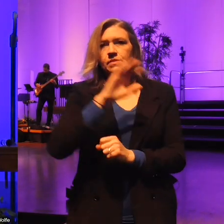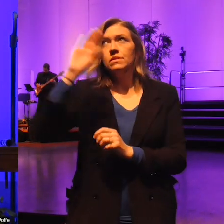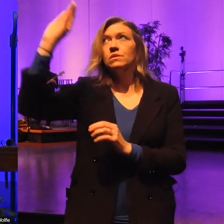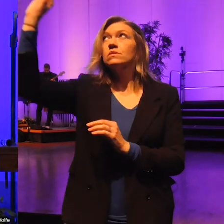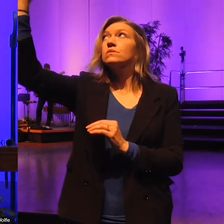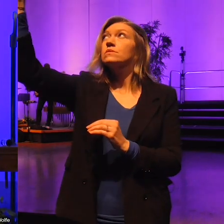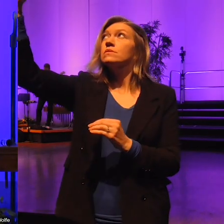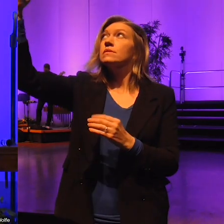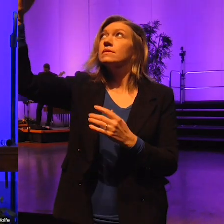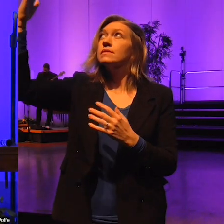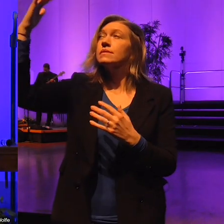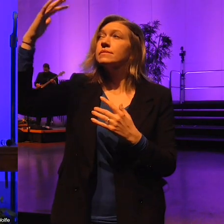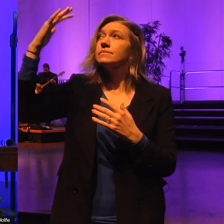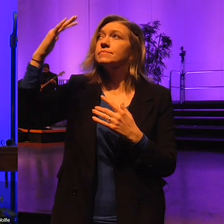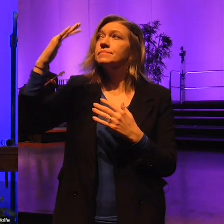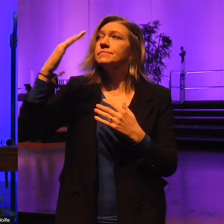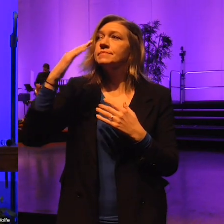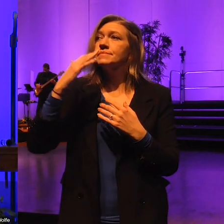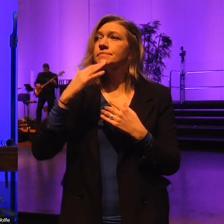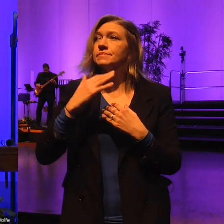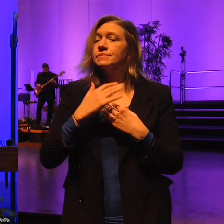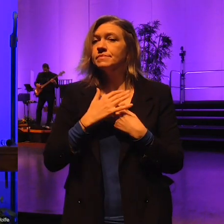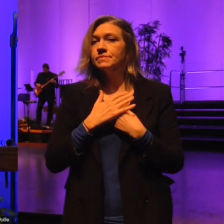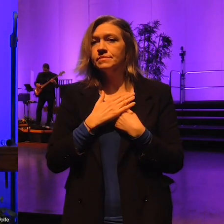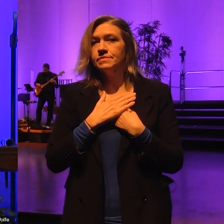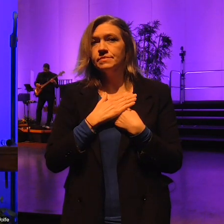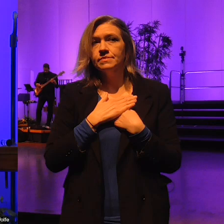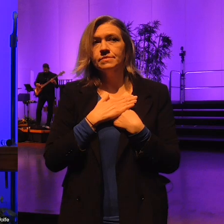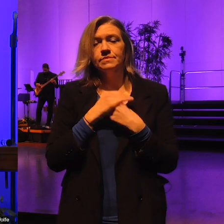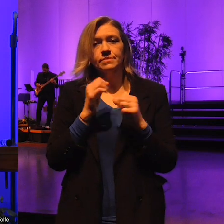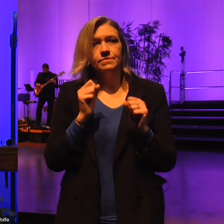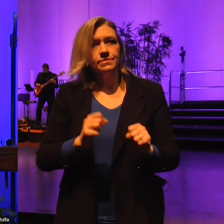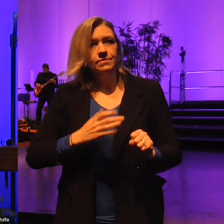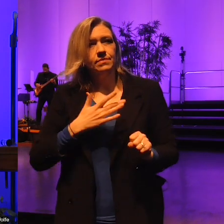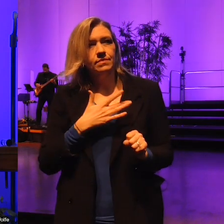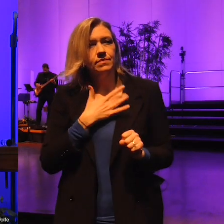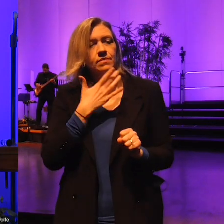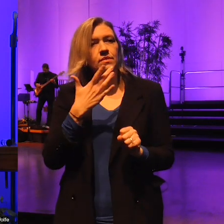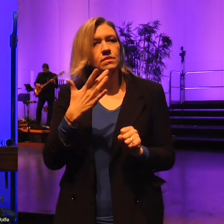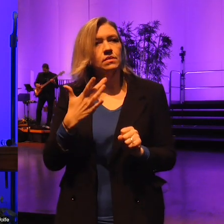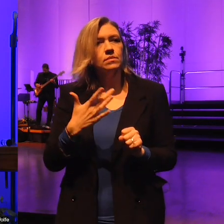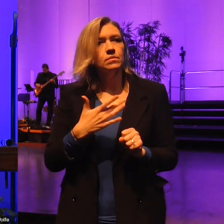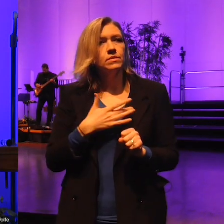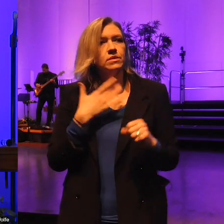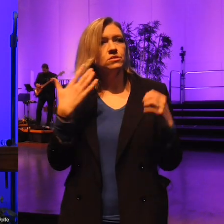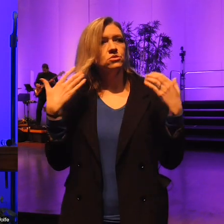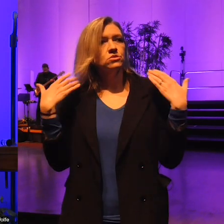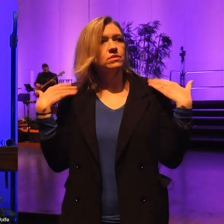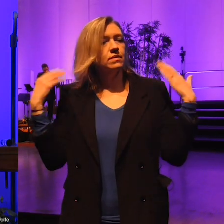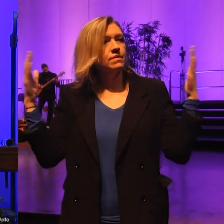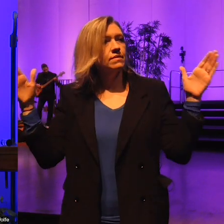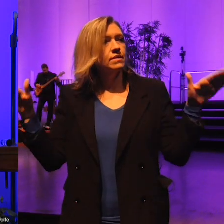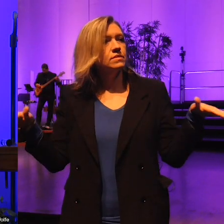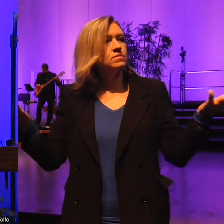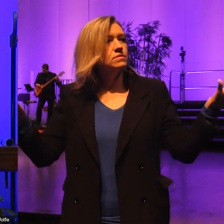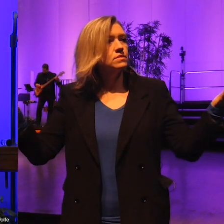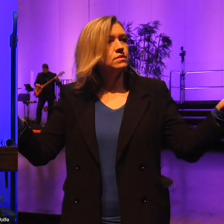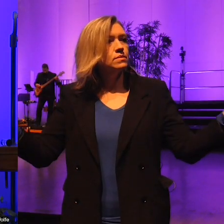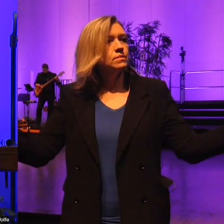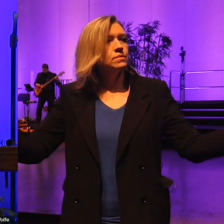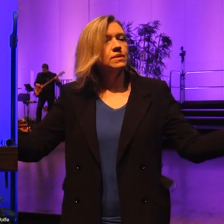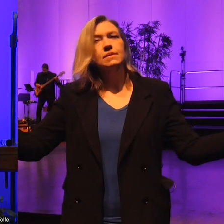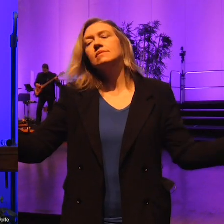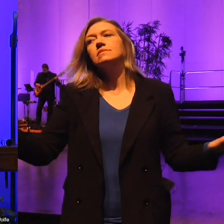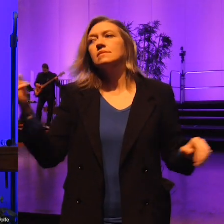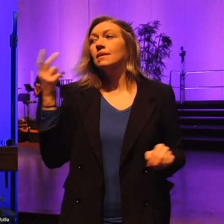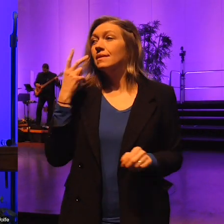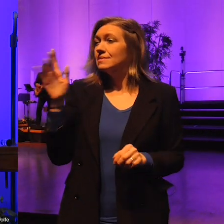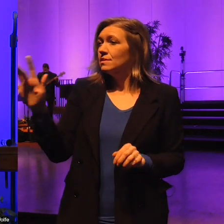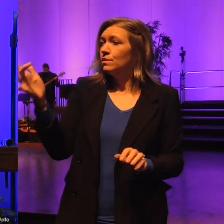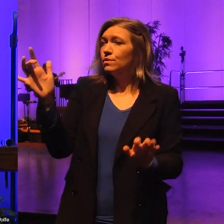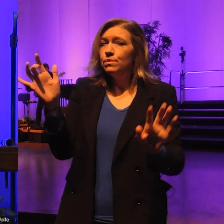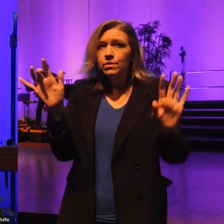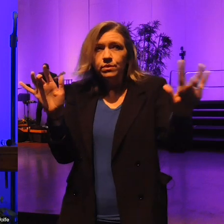grace I can hear the brush of angel wings I see glory